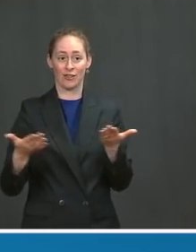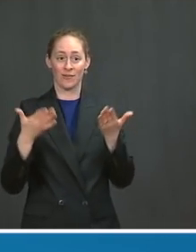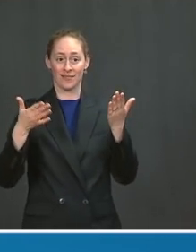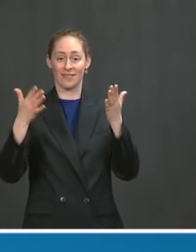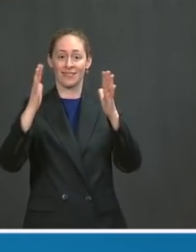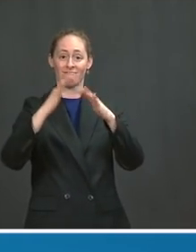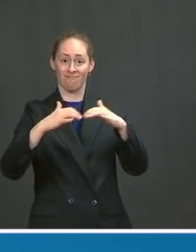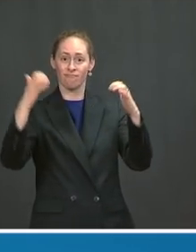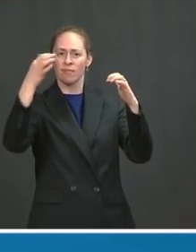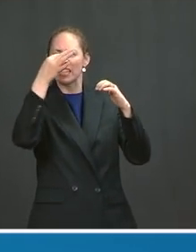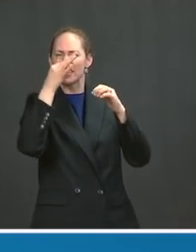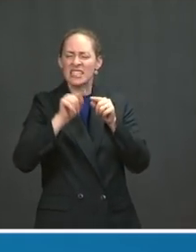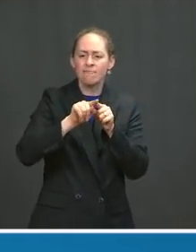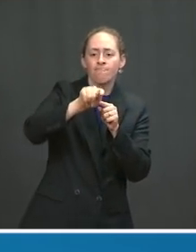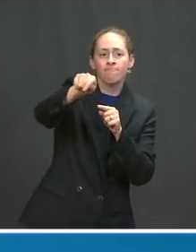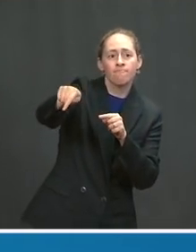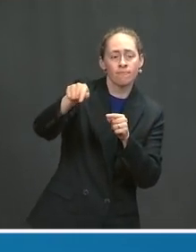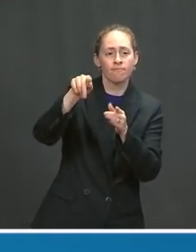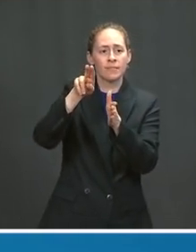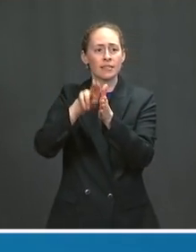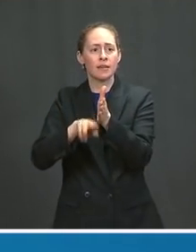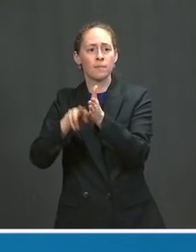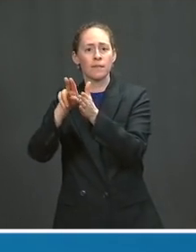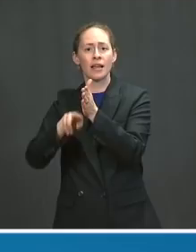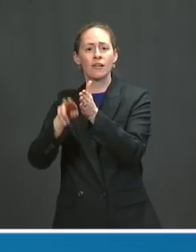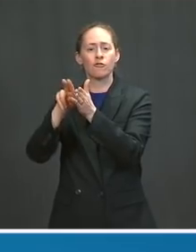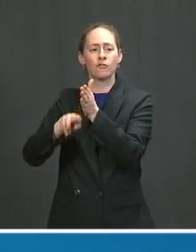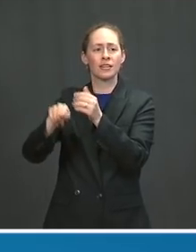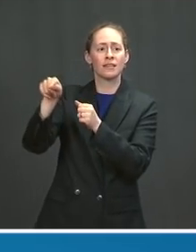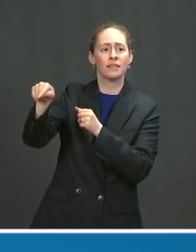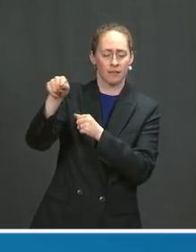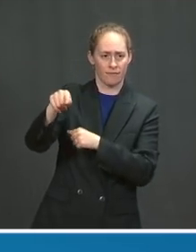to my dear former colleague, a great and courageous American,